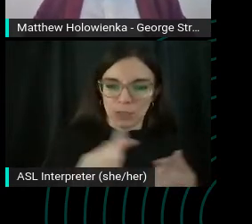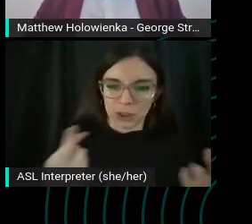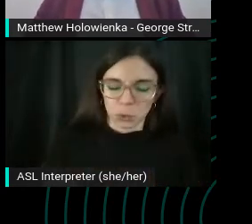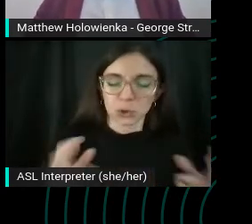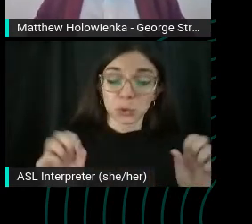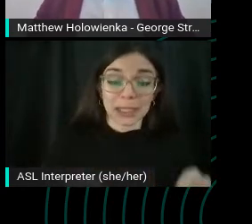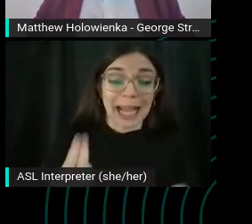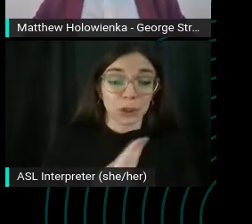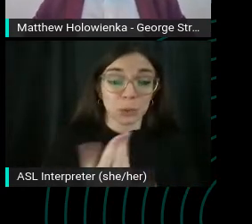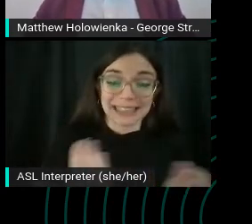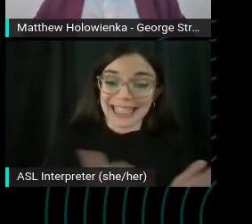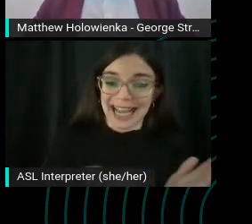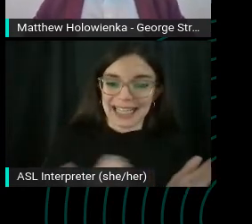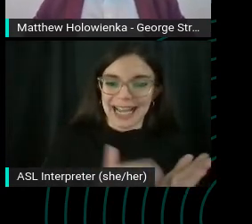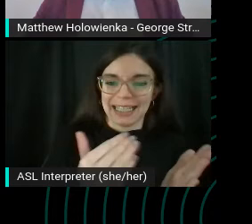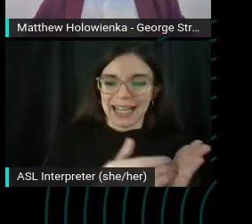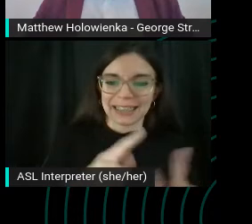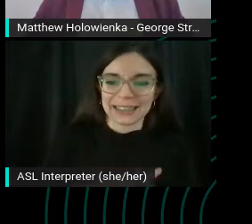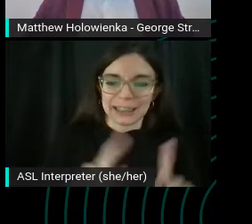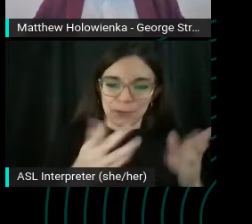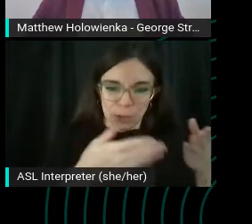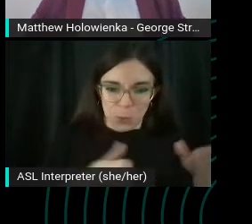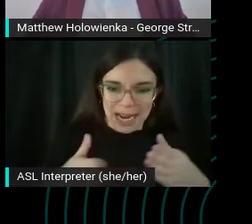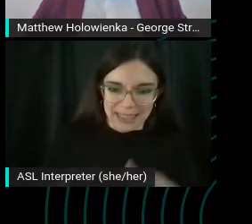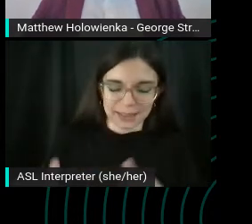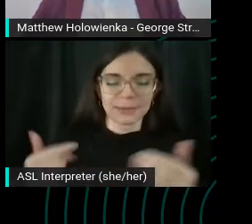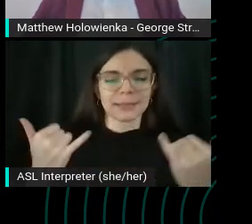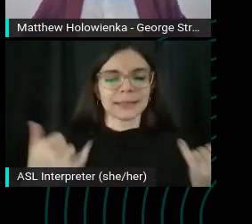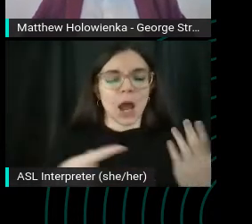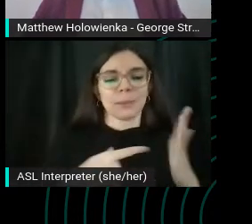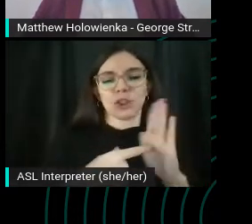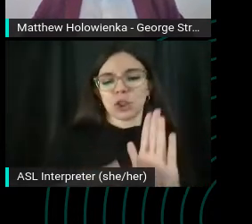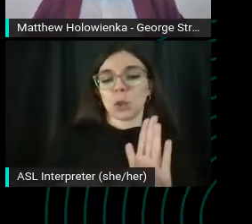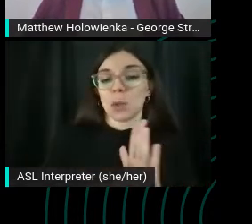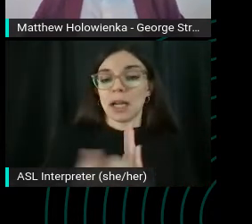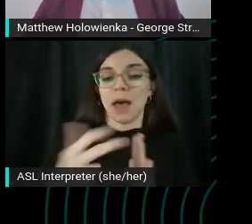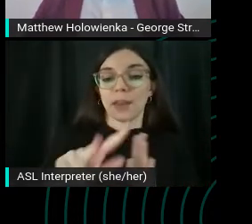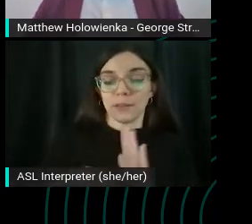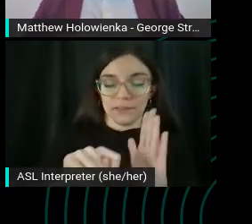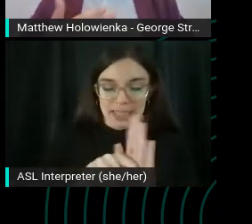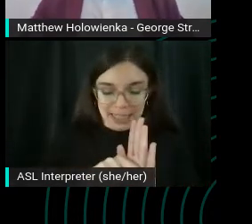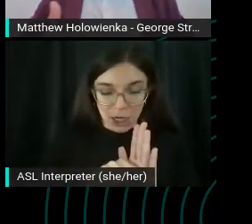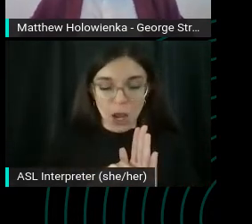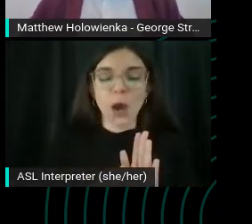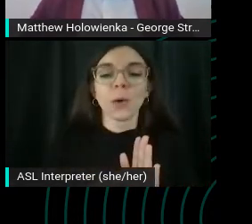is actually a video of Maulik Pancholy from Fully Committed, and you will see Maulik spin out of a telephone cord and then he'll start talking,